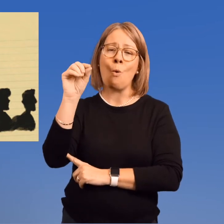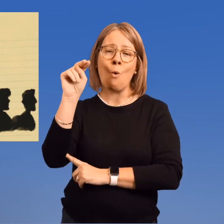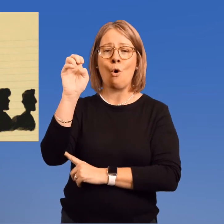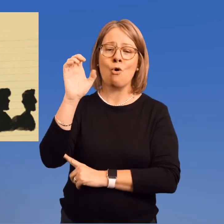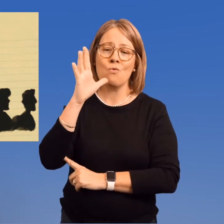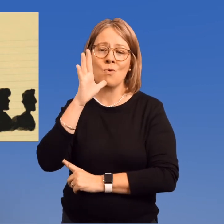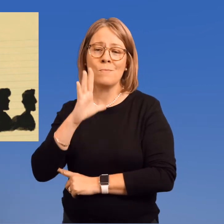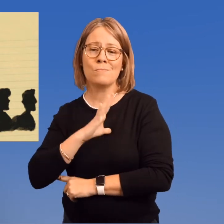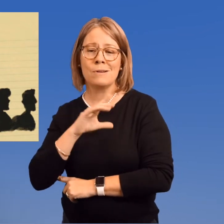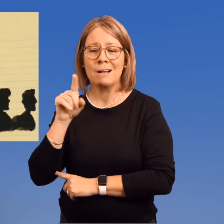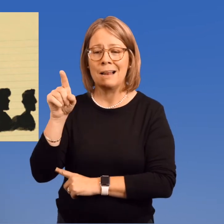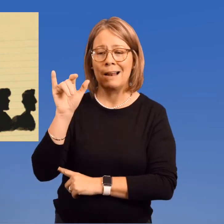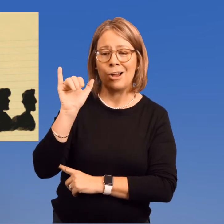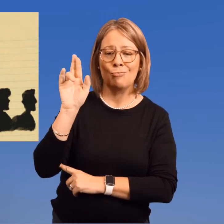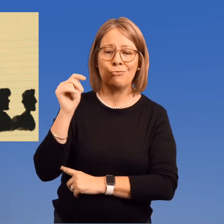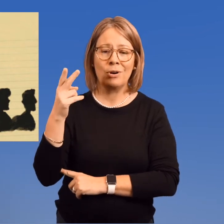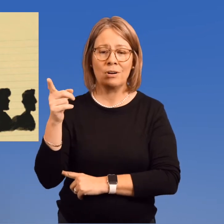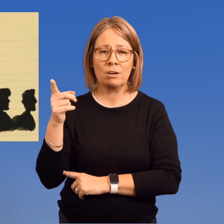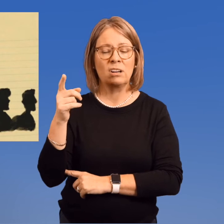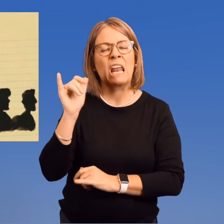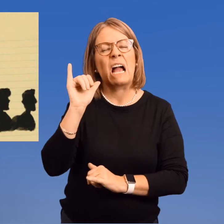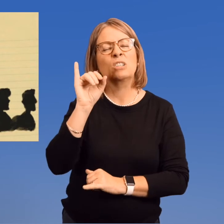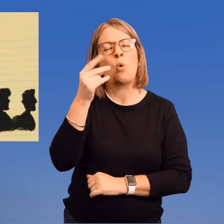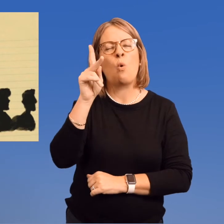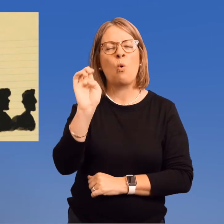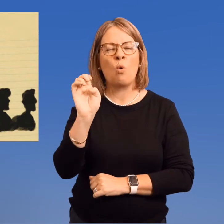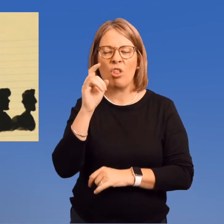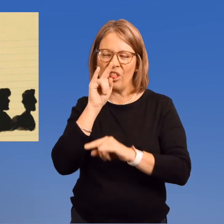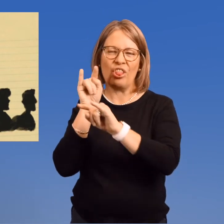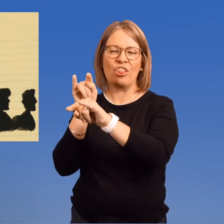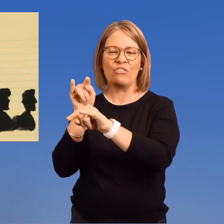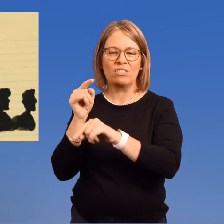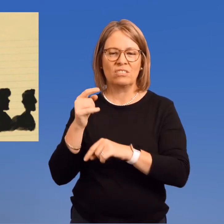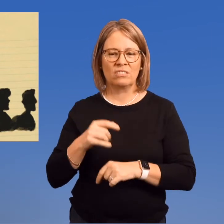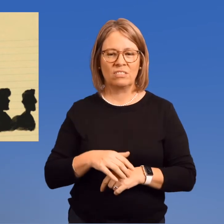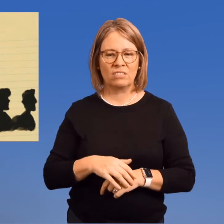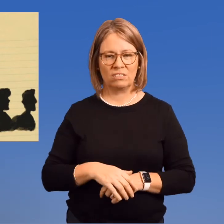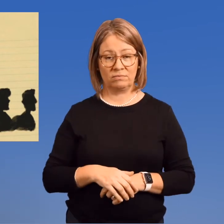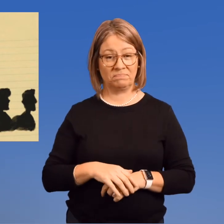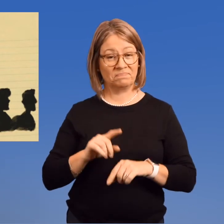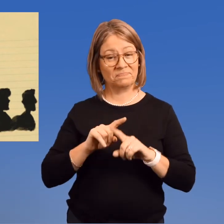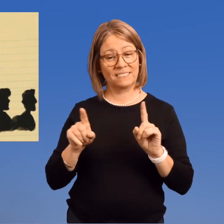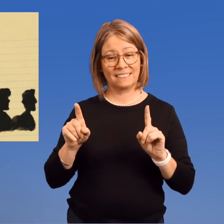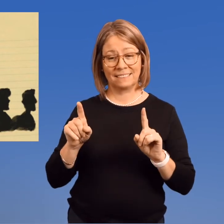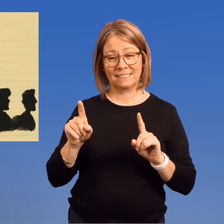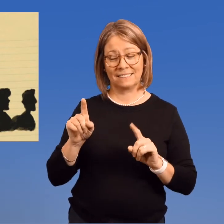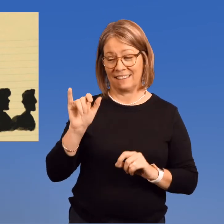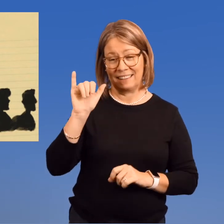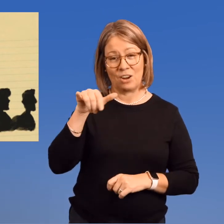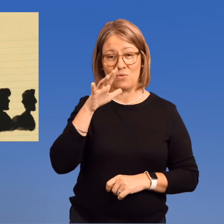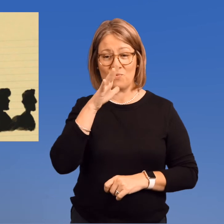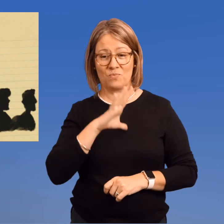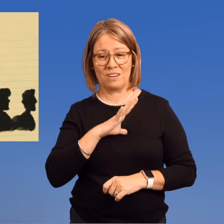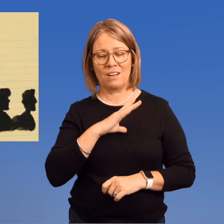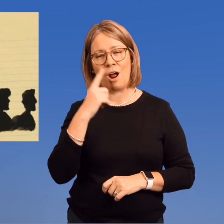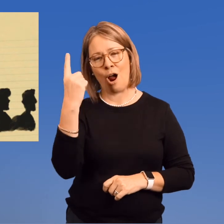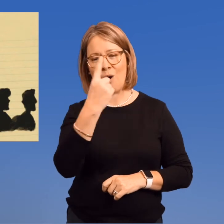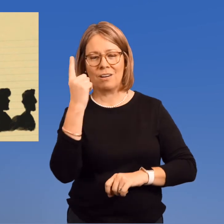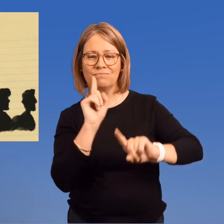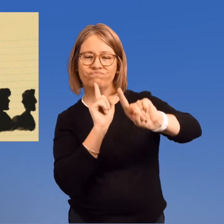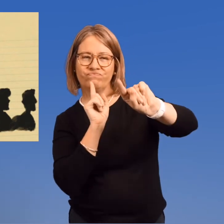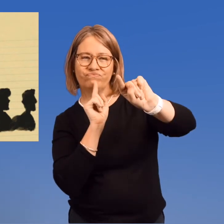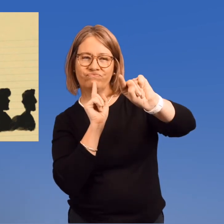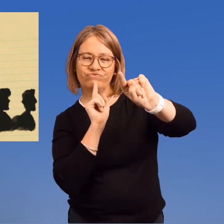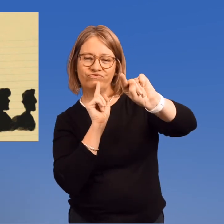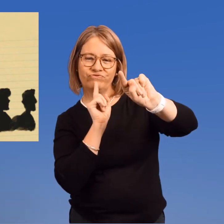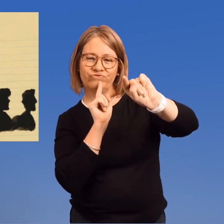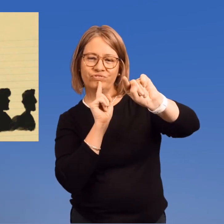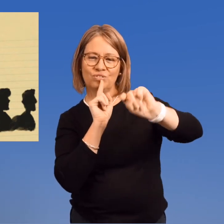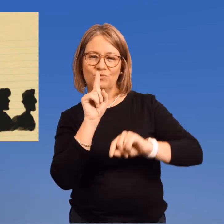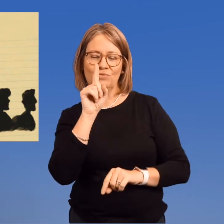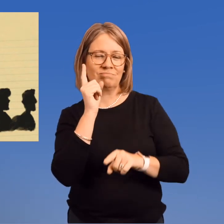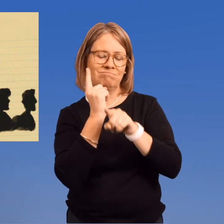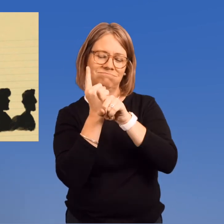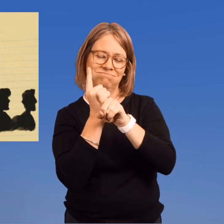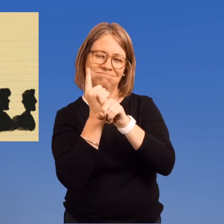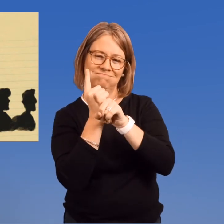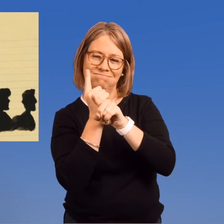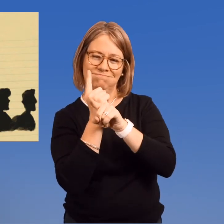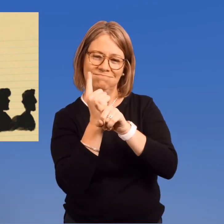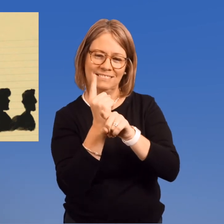such as Ruth, as if it were a joke, but the woman almost always answered correctly.